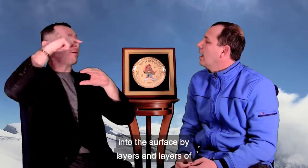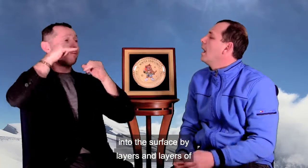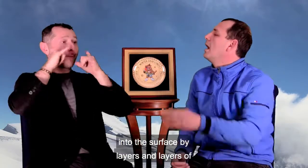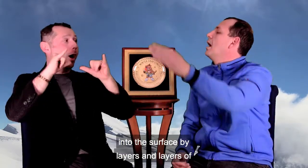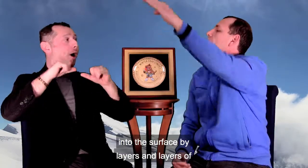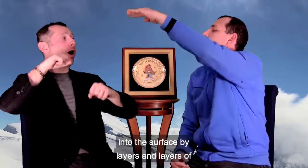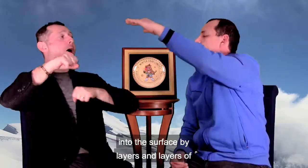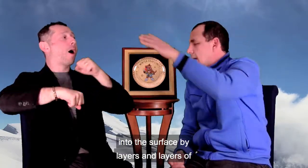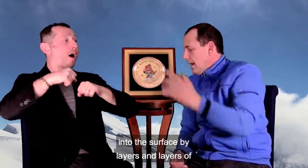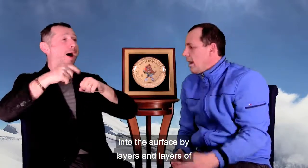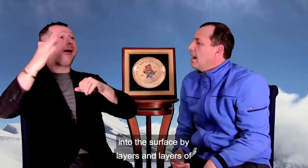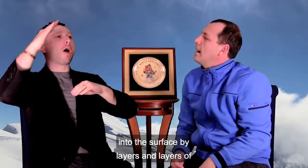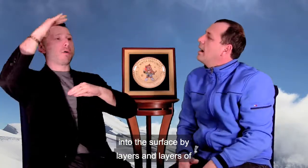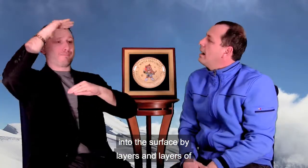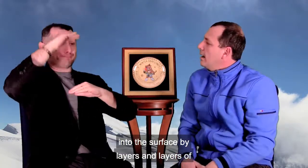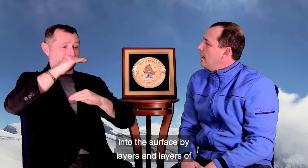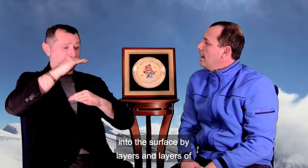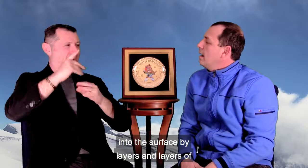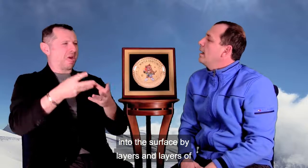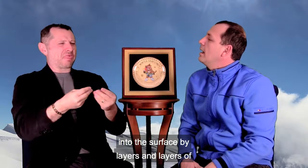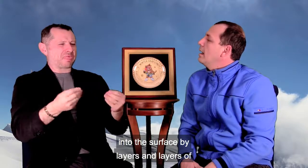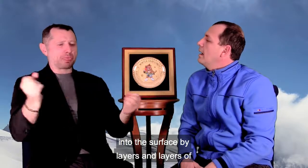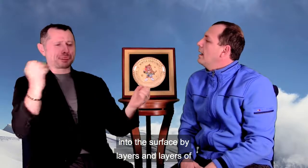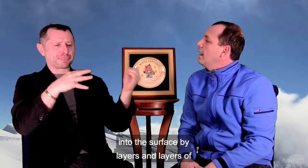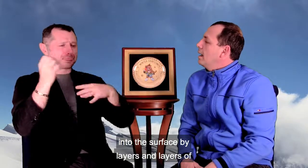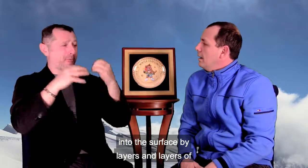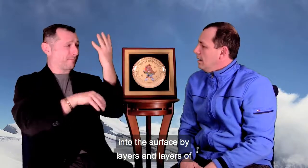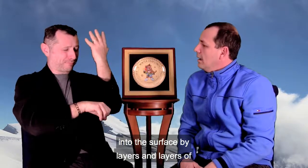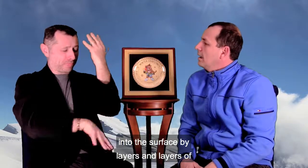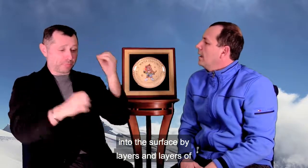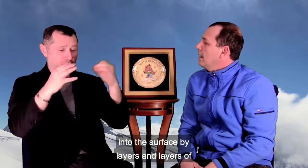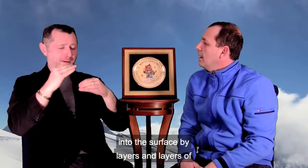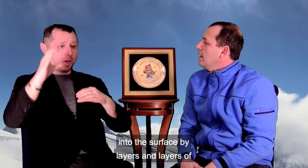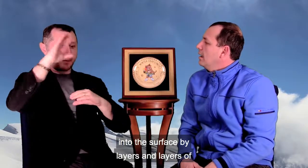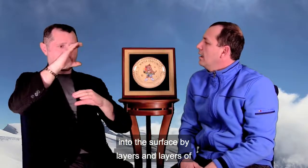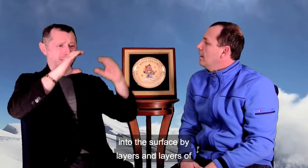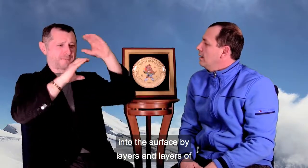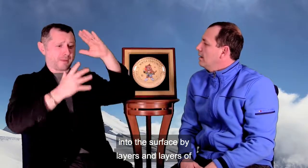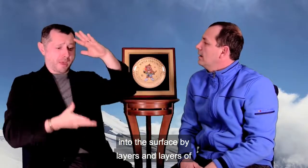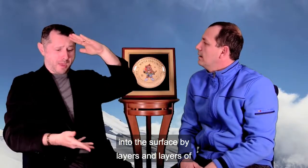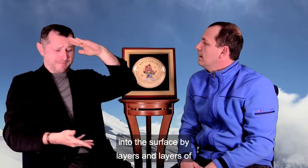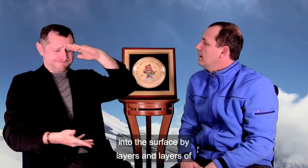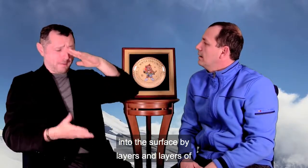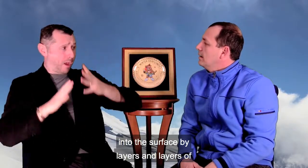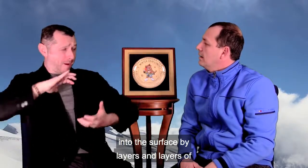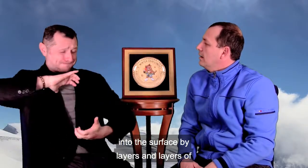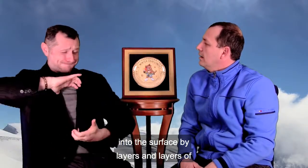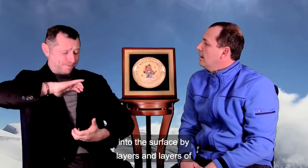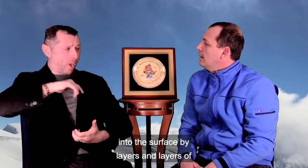into the surface by layers and layers of